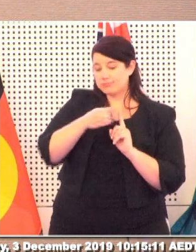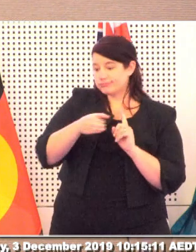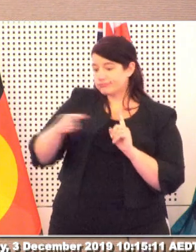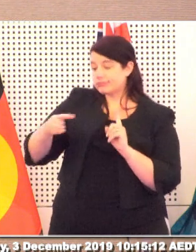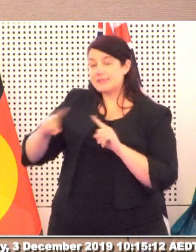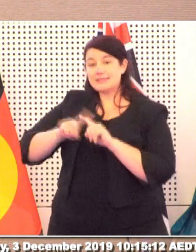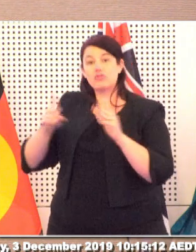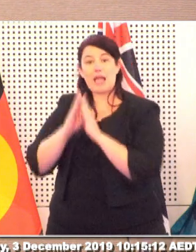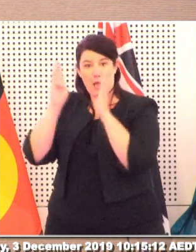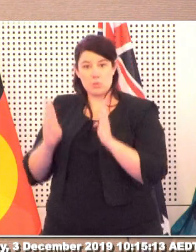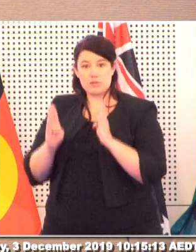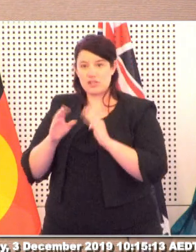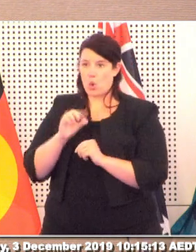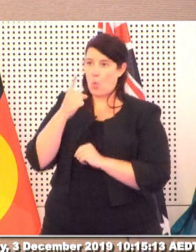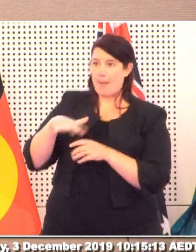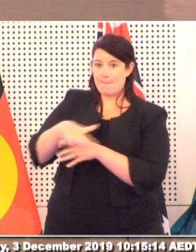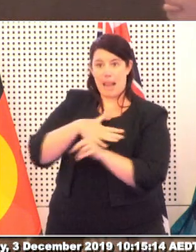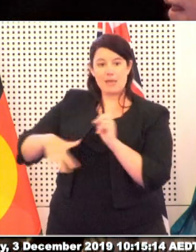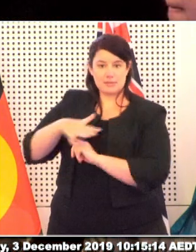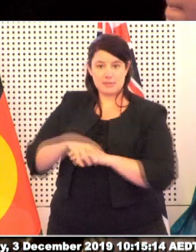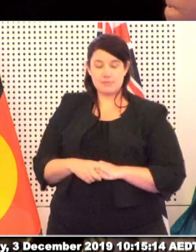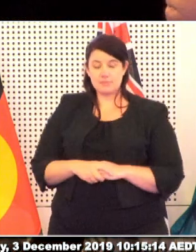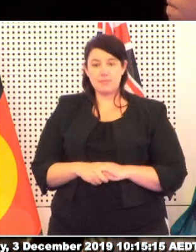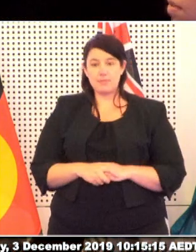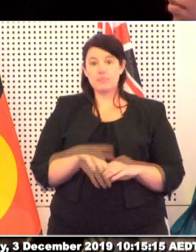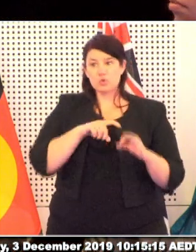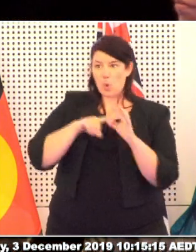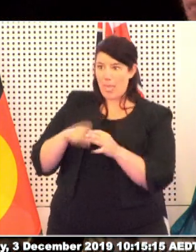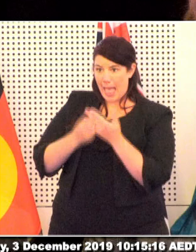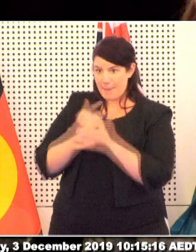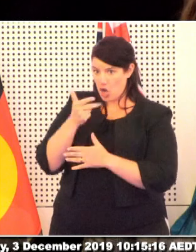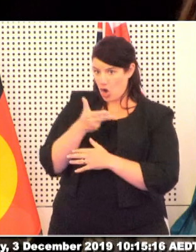And the process first commenced in the 1960s in Europe and North America? That’s right.